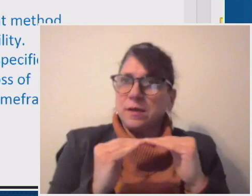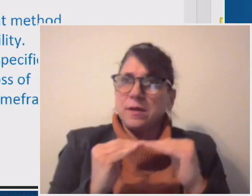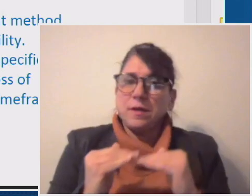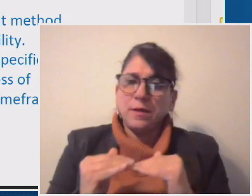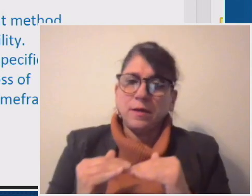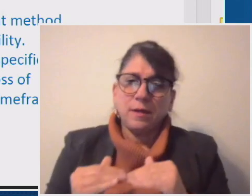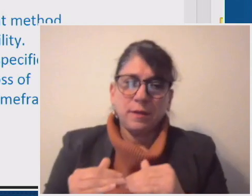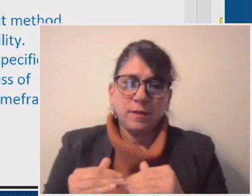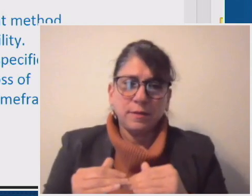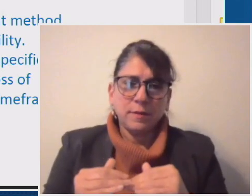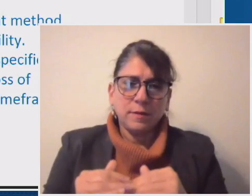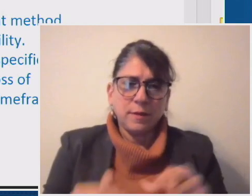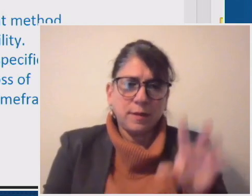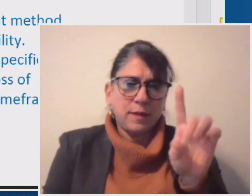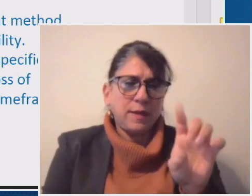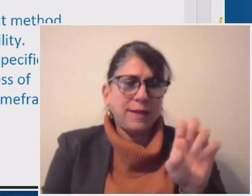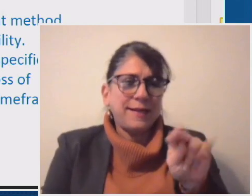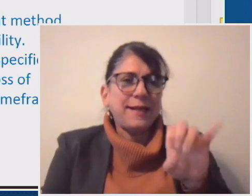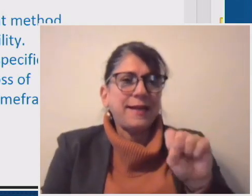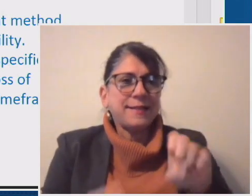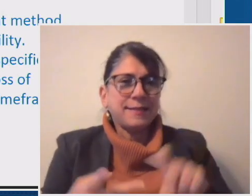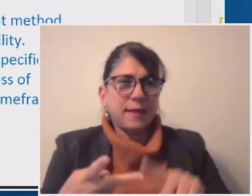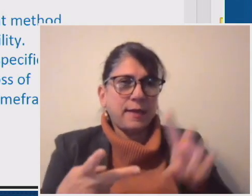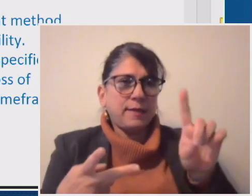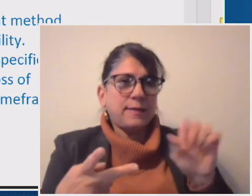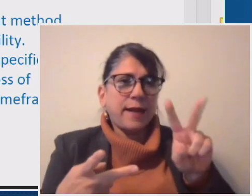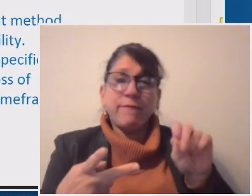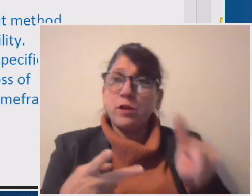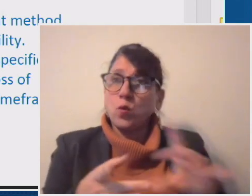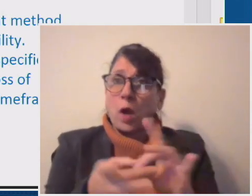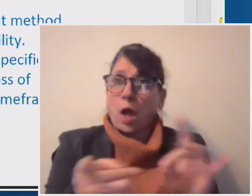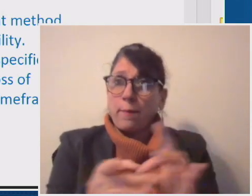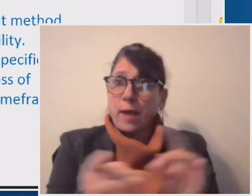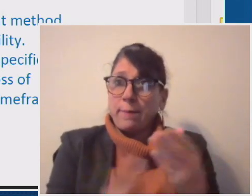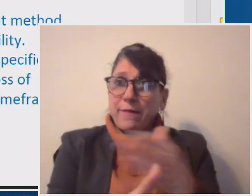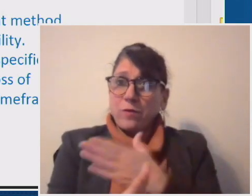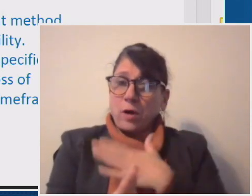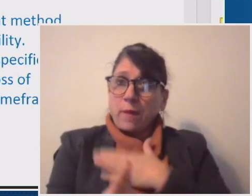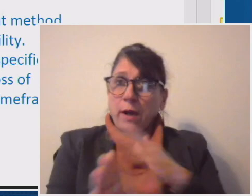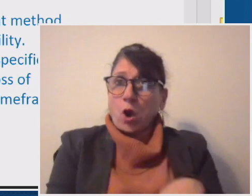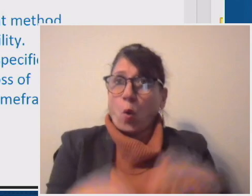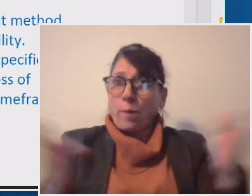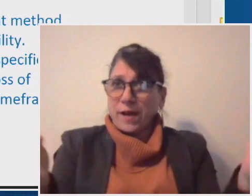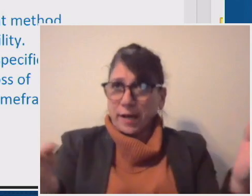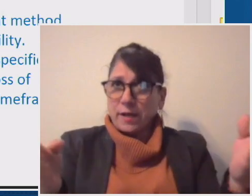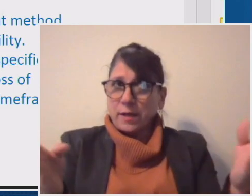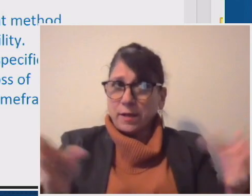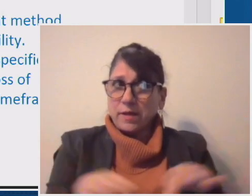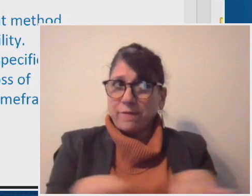on that if they want to prior to my opening the floor. So I just want to make sure that neither